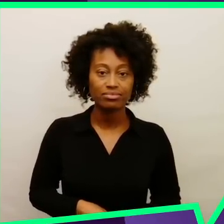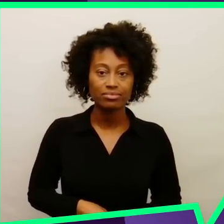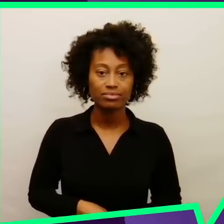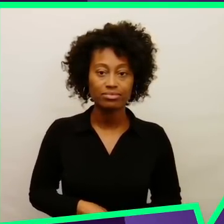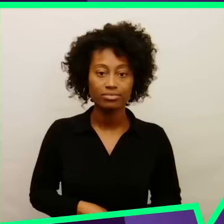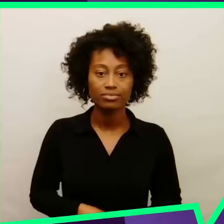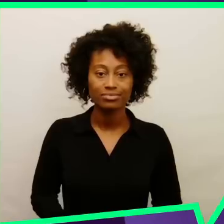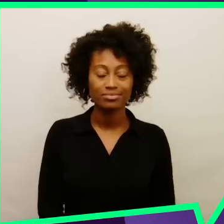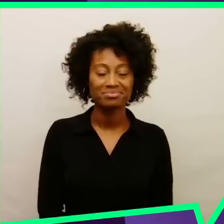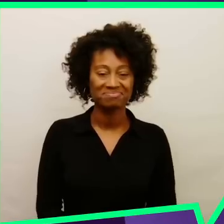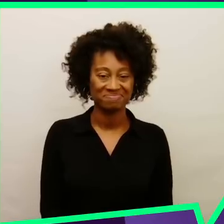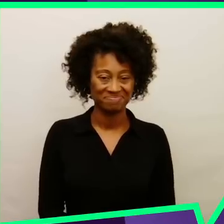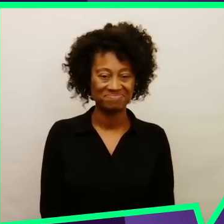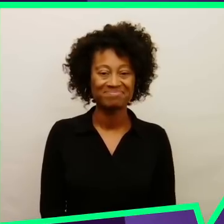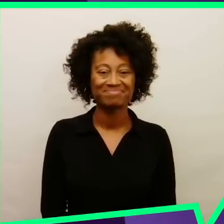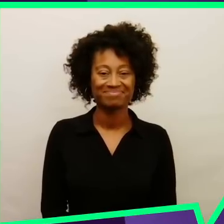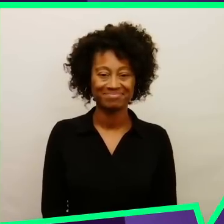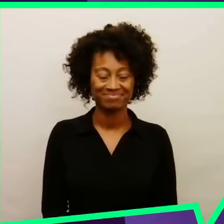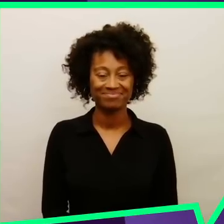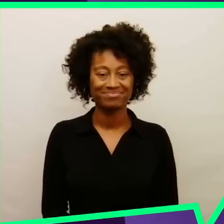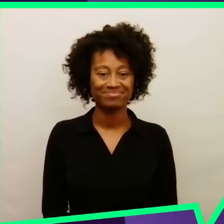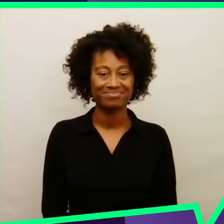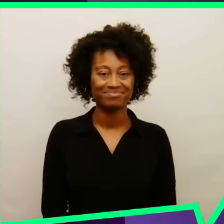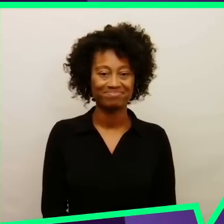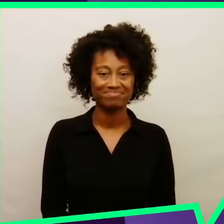[ENGINES ROARING]